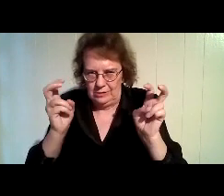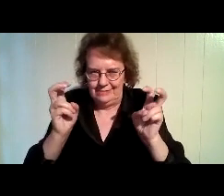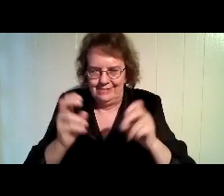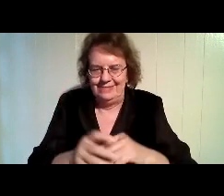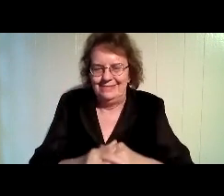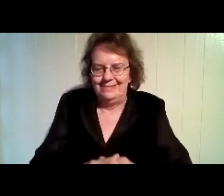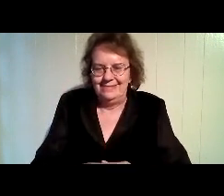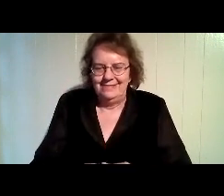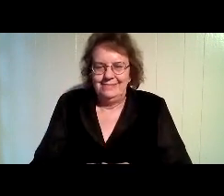So.